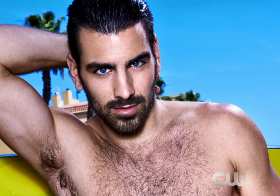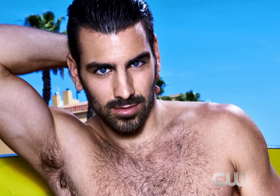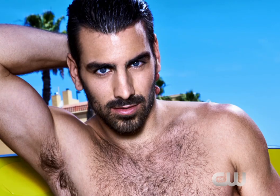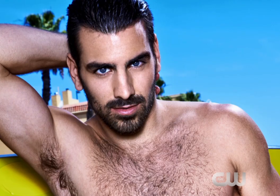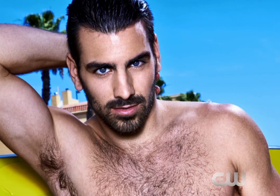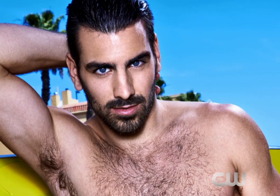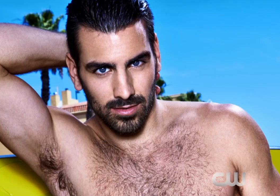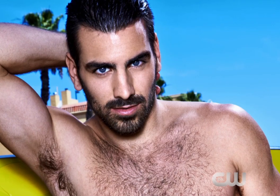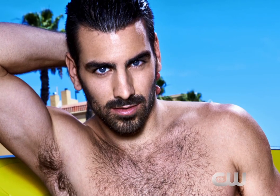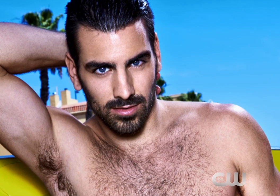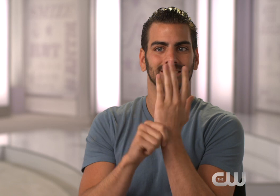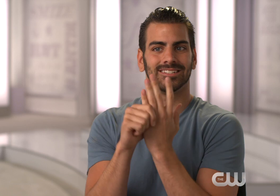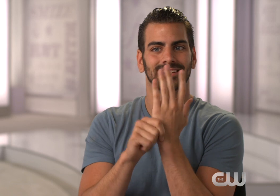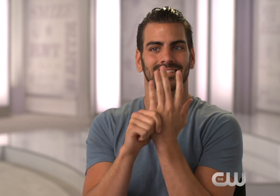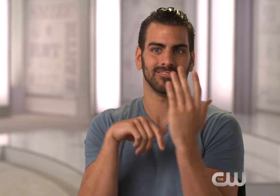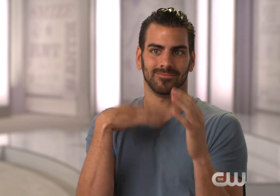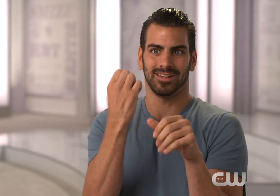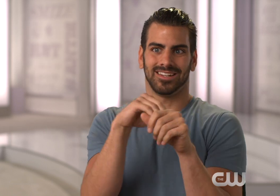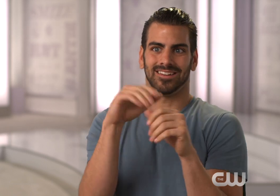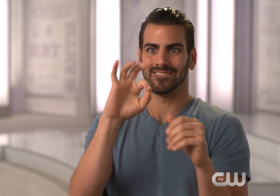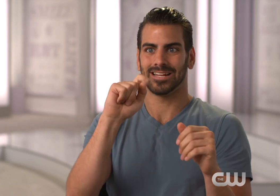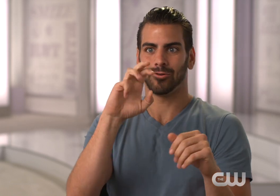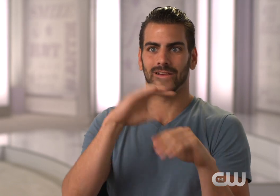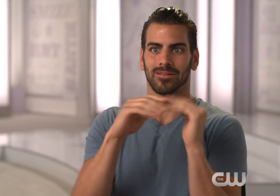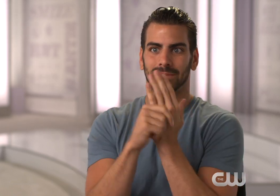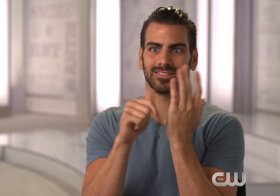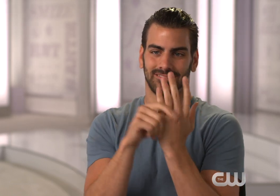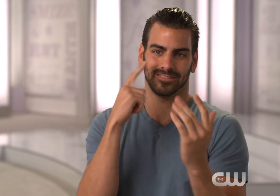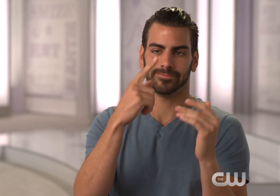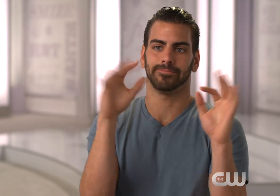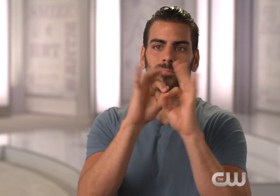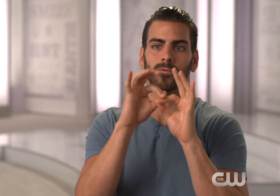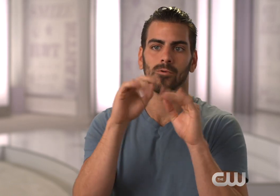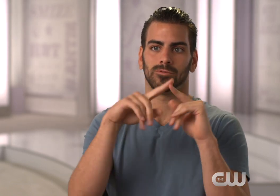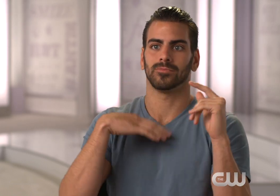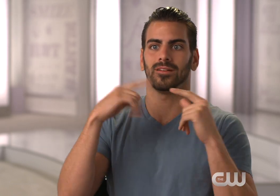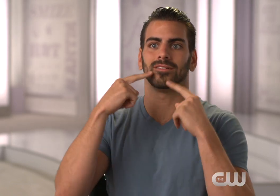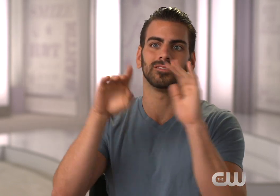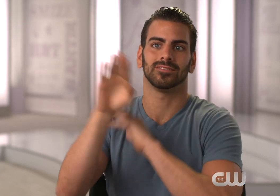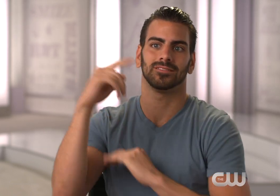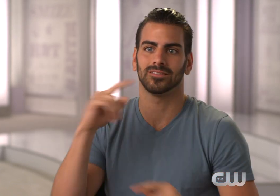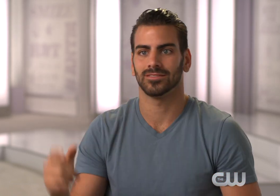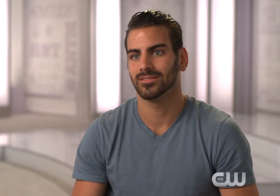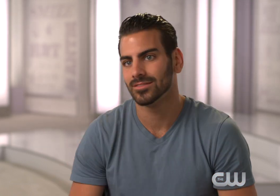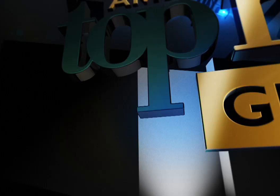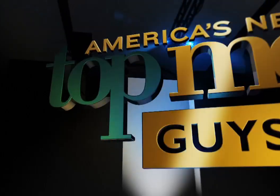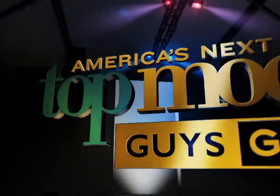I guess my biggest goal for modeling is to get magazine spreads. I would like to be featured in magazines. I think that’s important for my success.